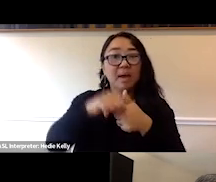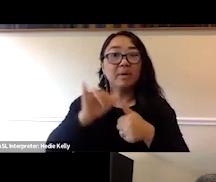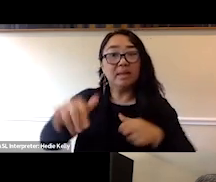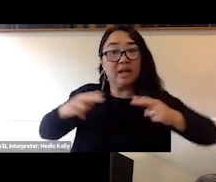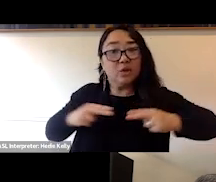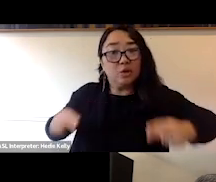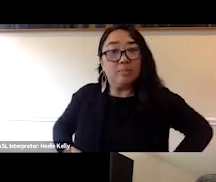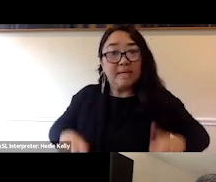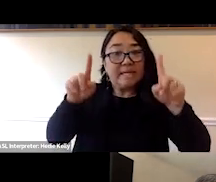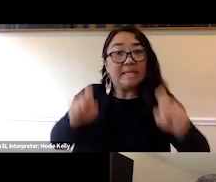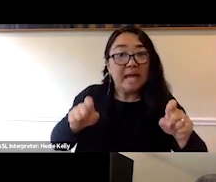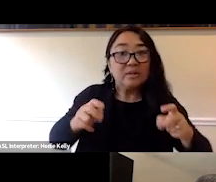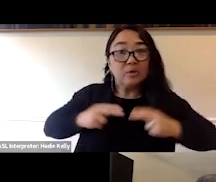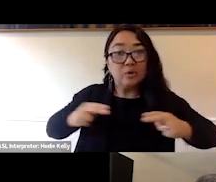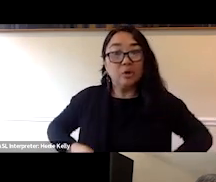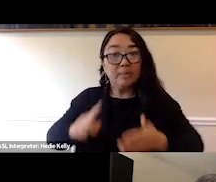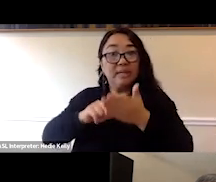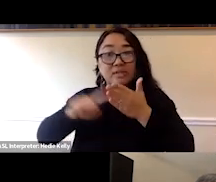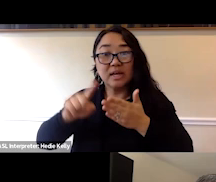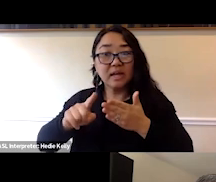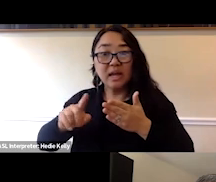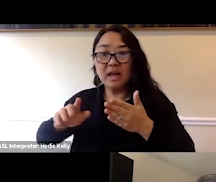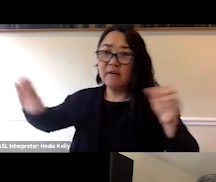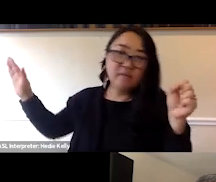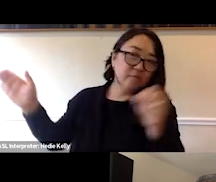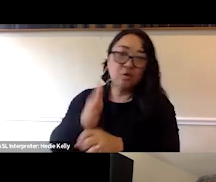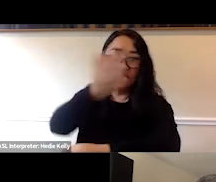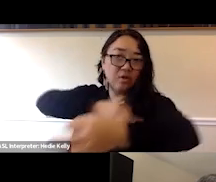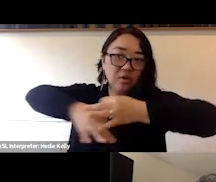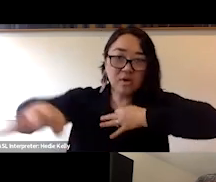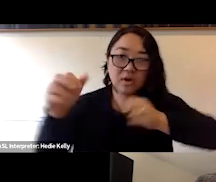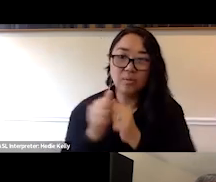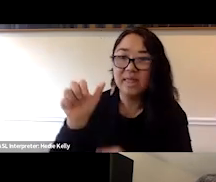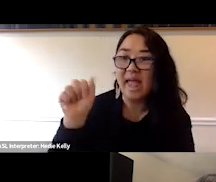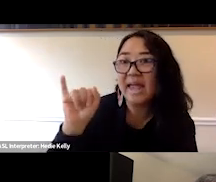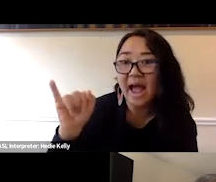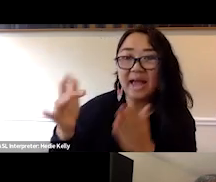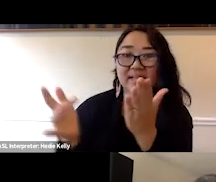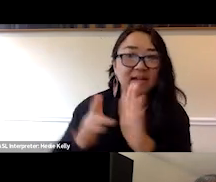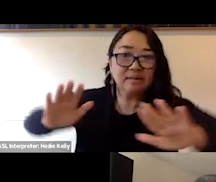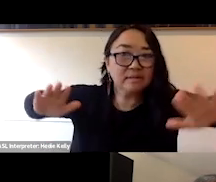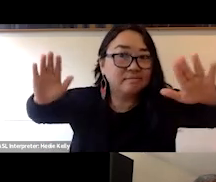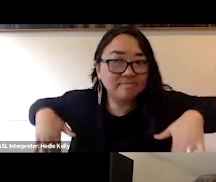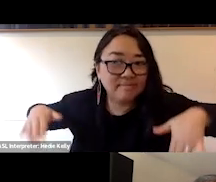checking is not fully replaceable by technology. I didn't talk about that in my part,